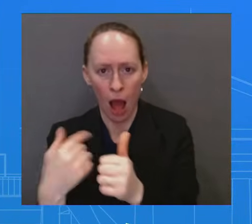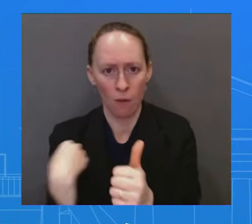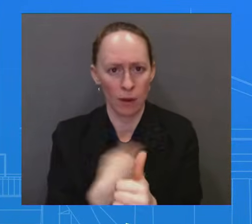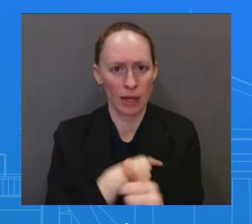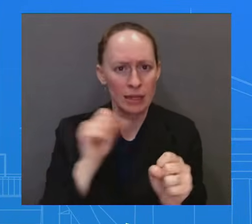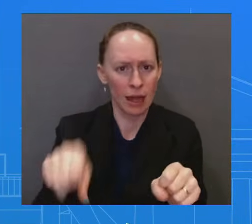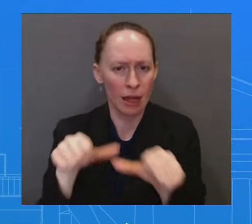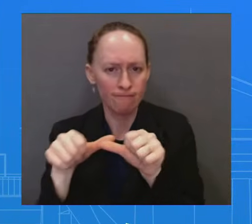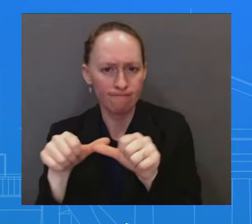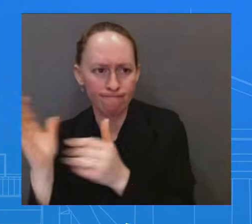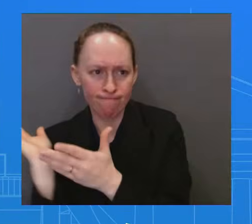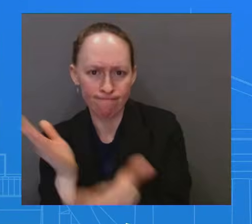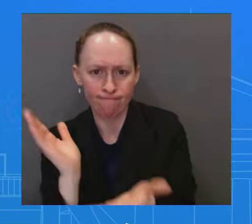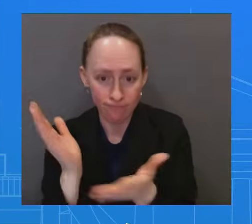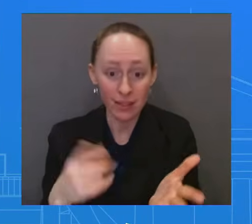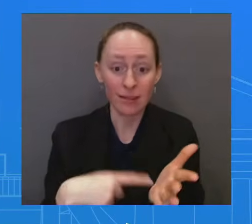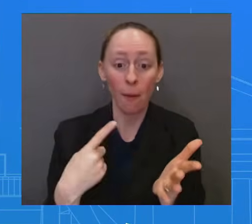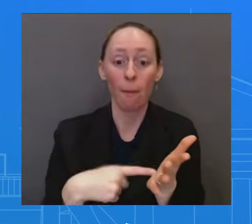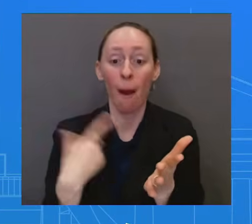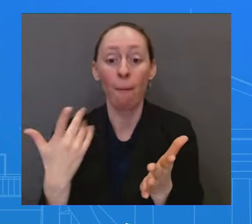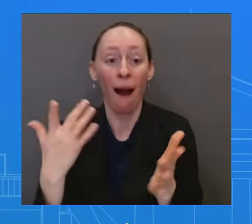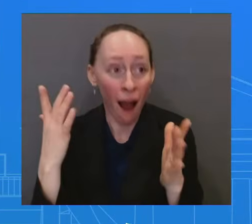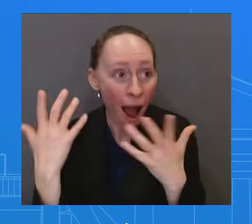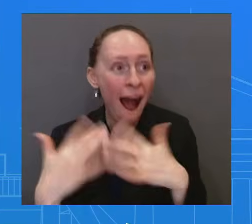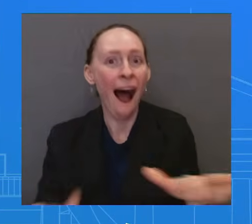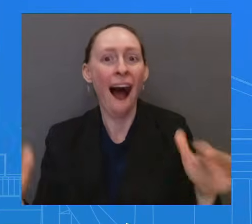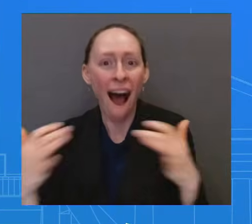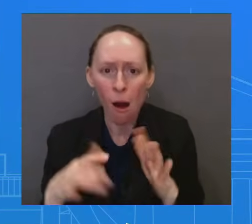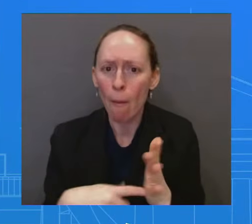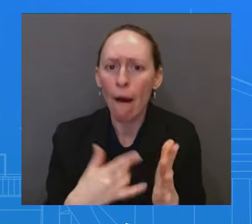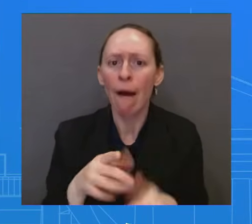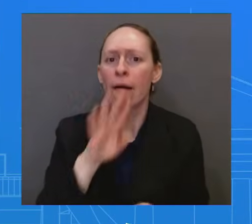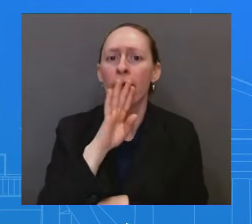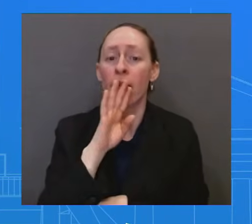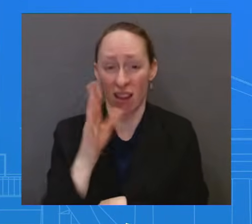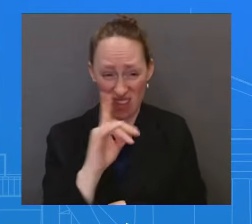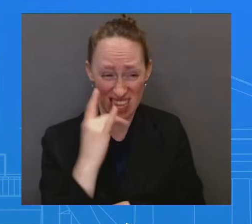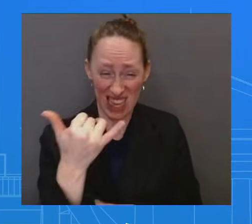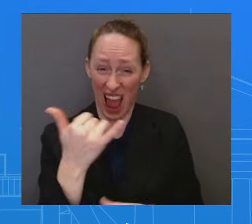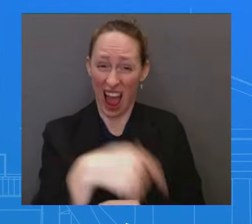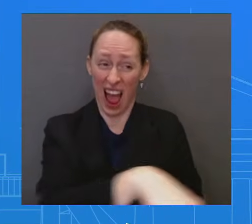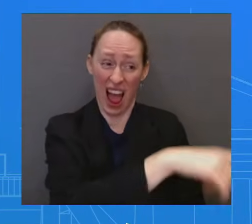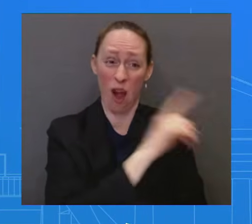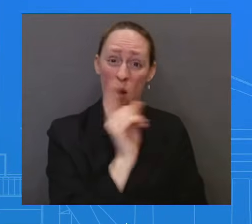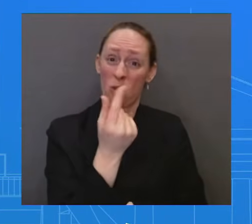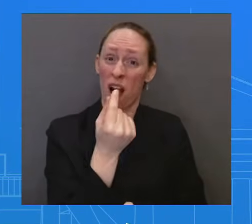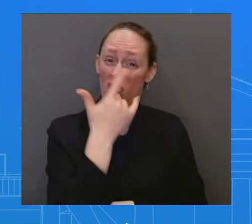And that greatly increases the complexity of getting humanitarian assistance in in a safe, secure manner and,